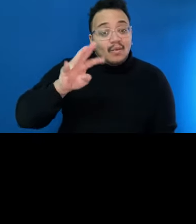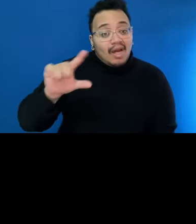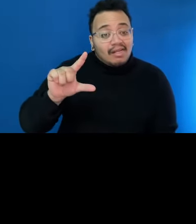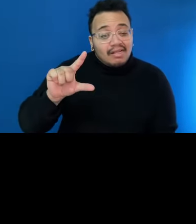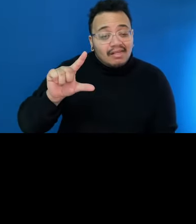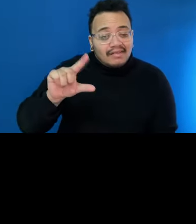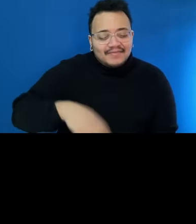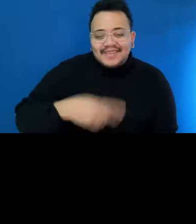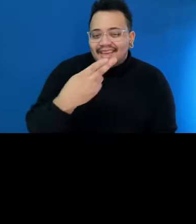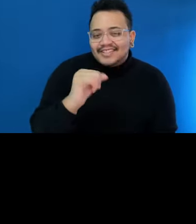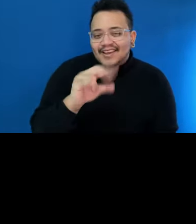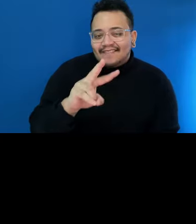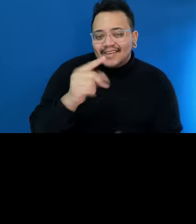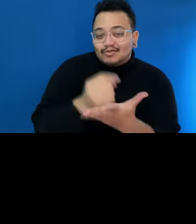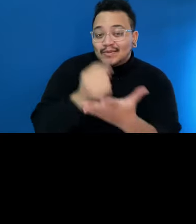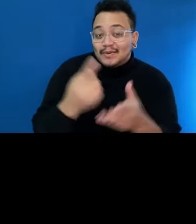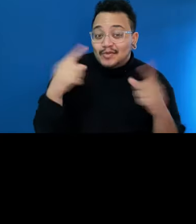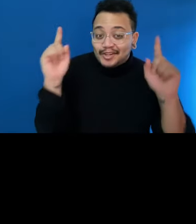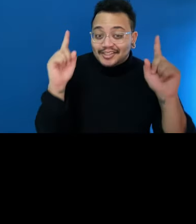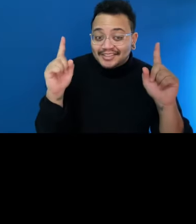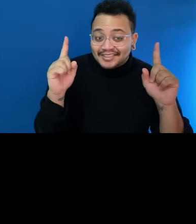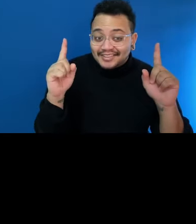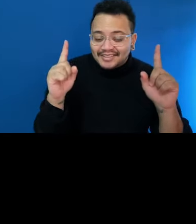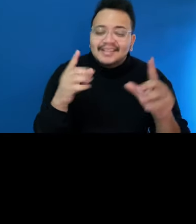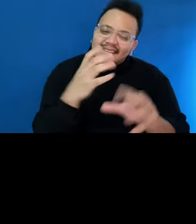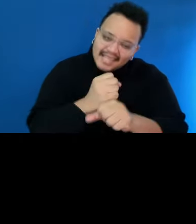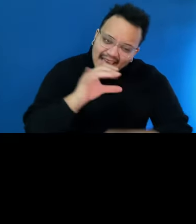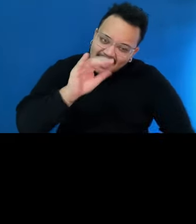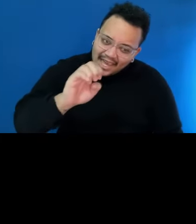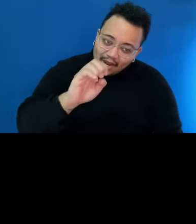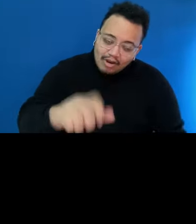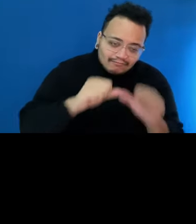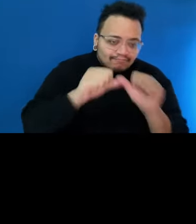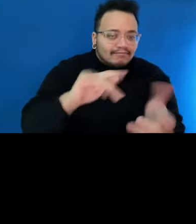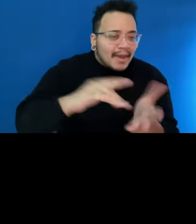HIV treatment works, get in care, staying care, live well.